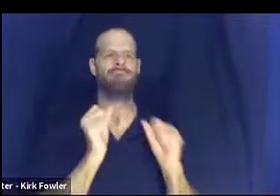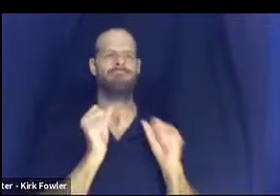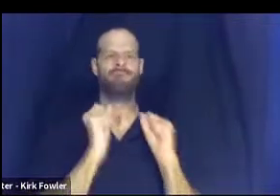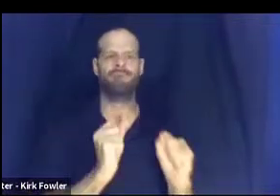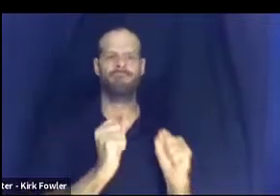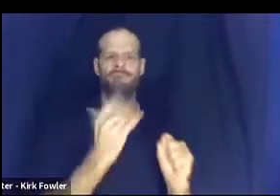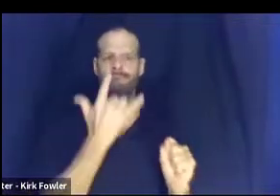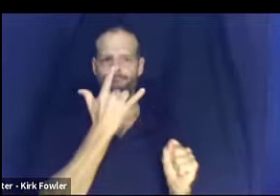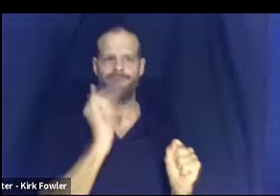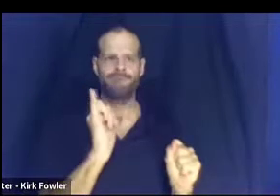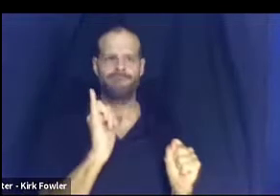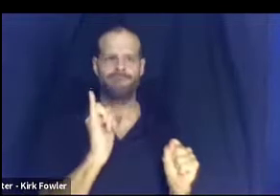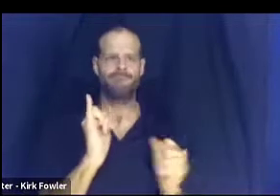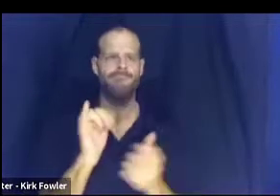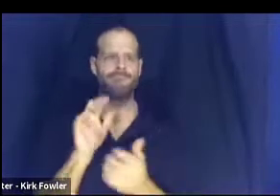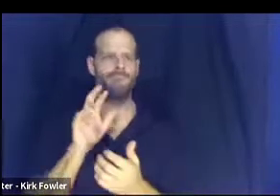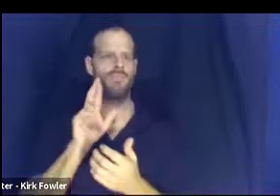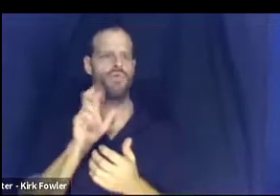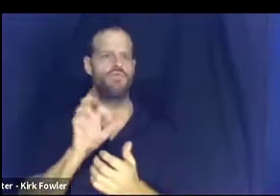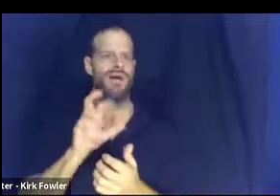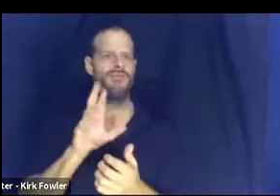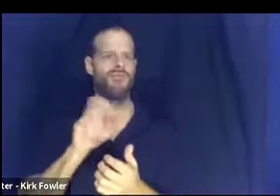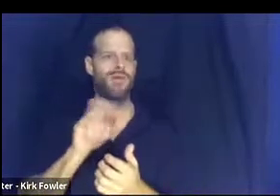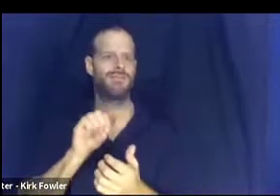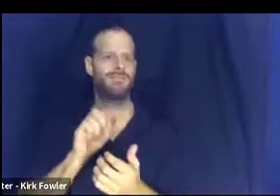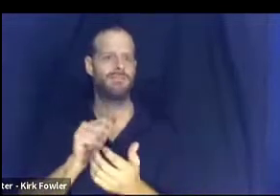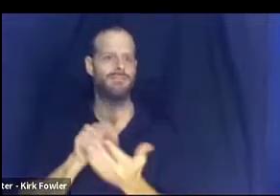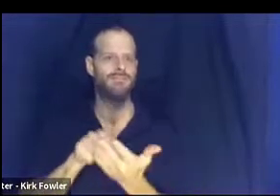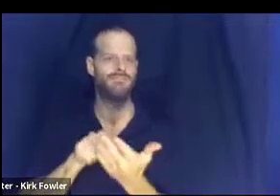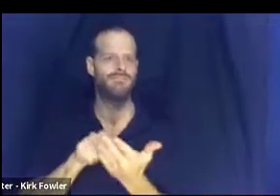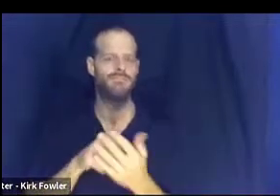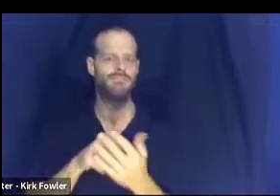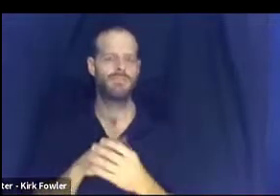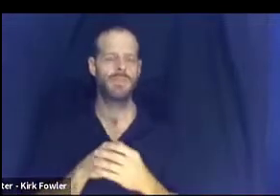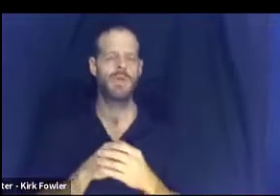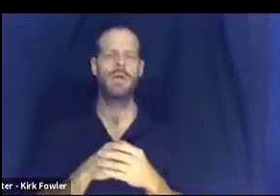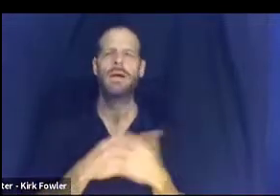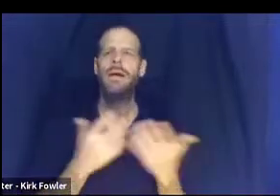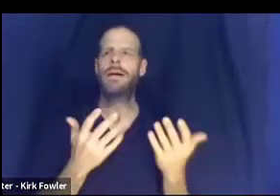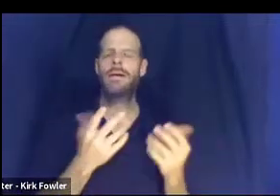to the reference. There's a very close connection, visually conceptually,